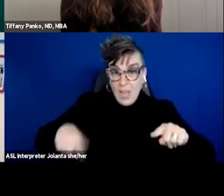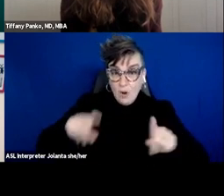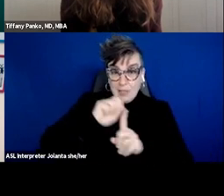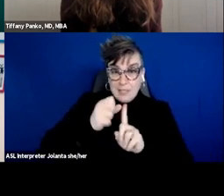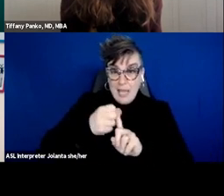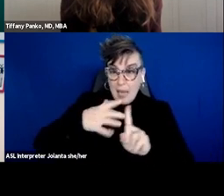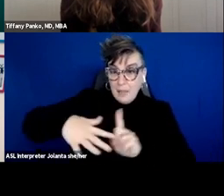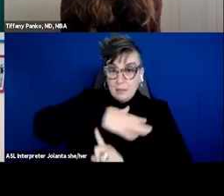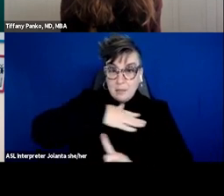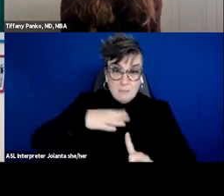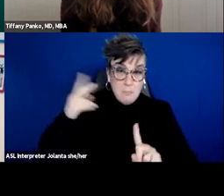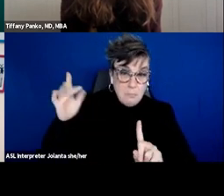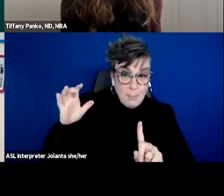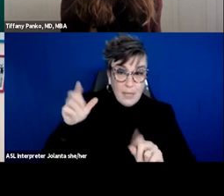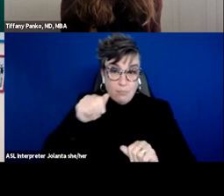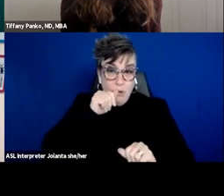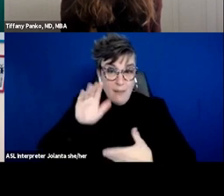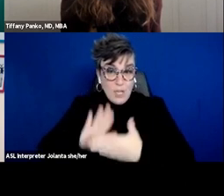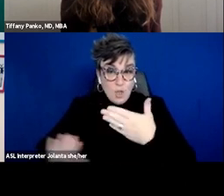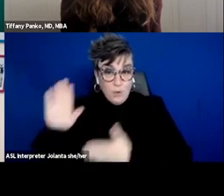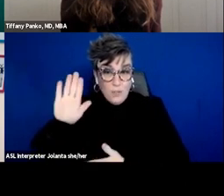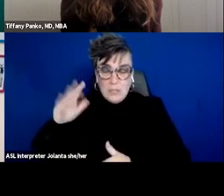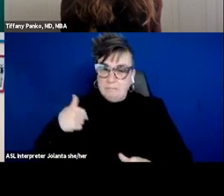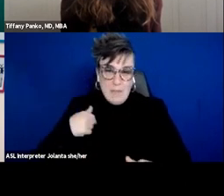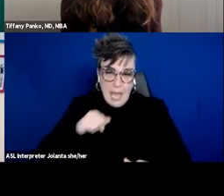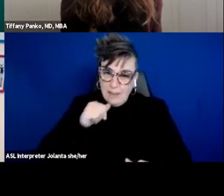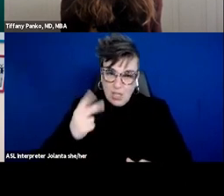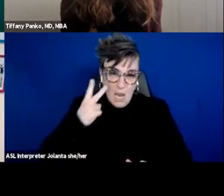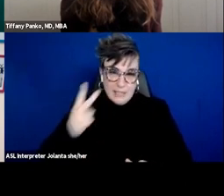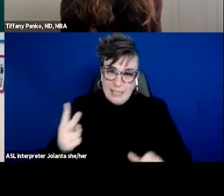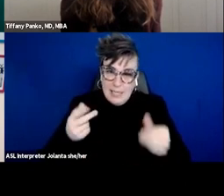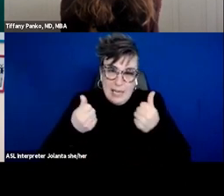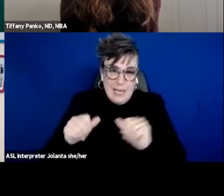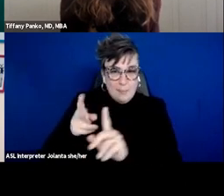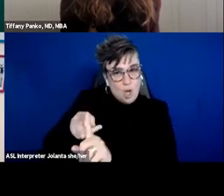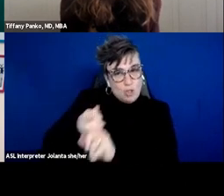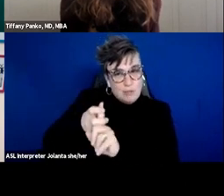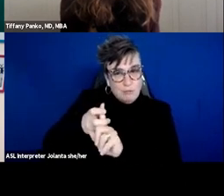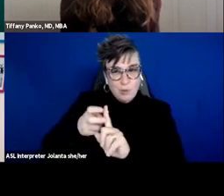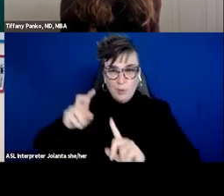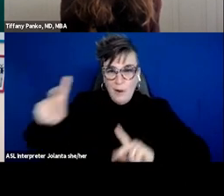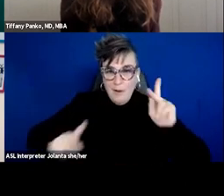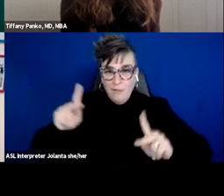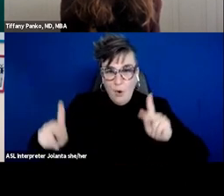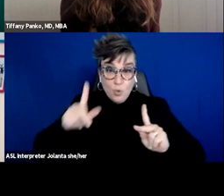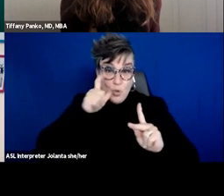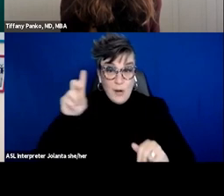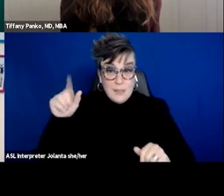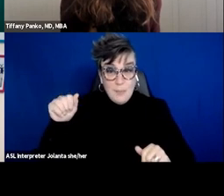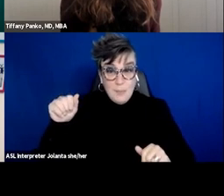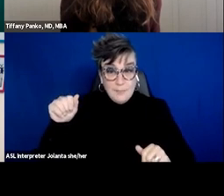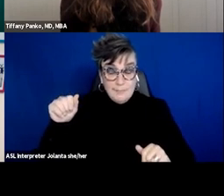I have not seen great attempts at recruitment of the students. I think we need to be explicit